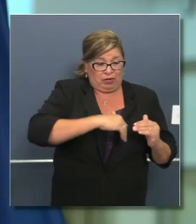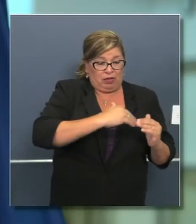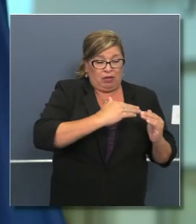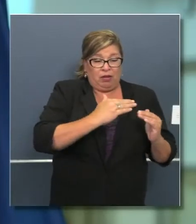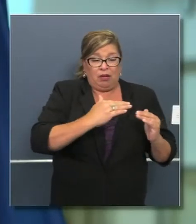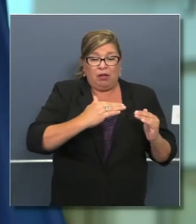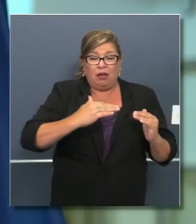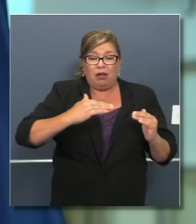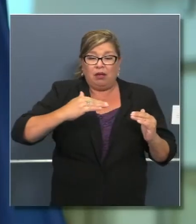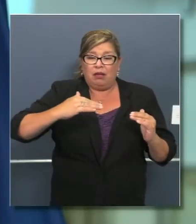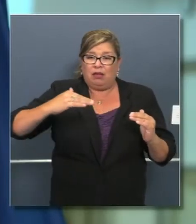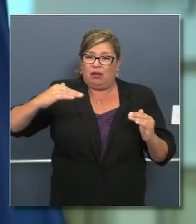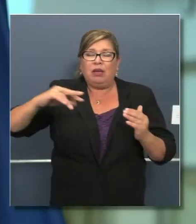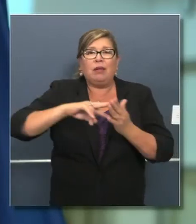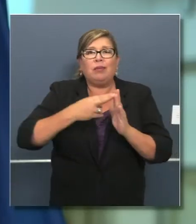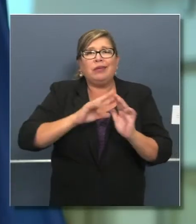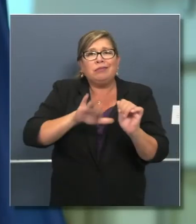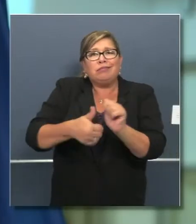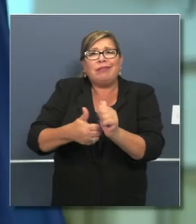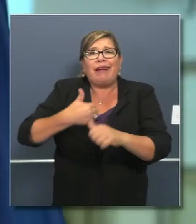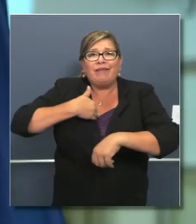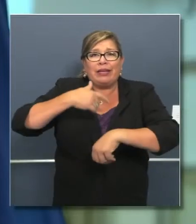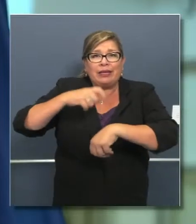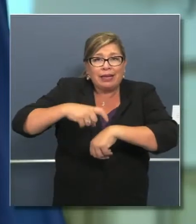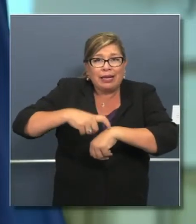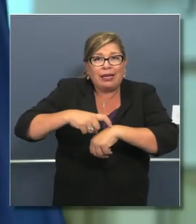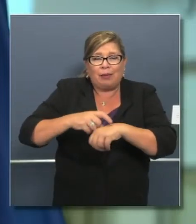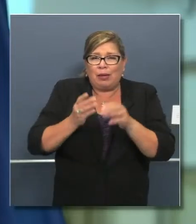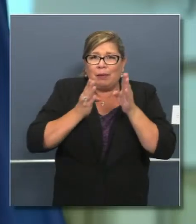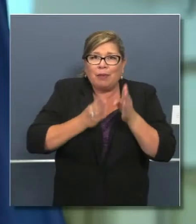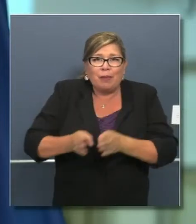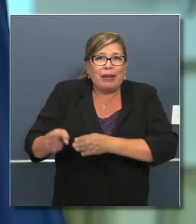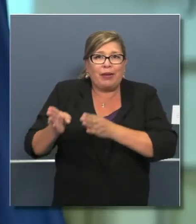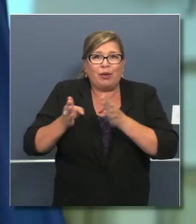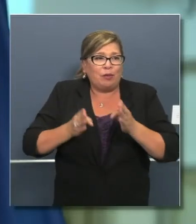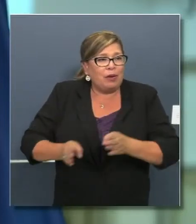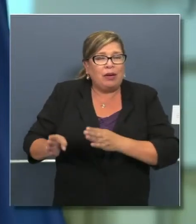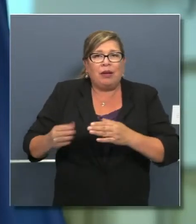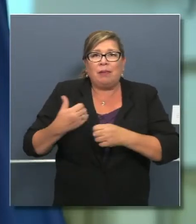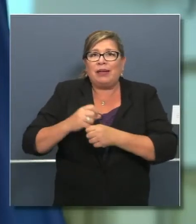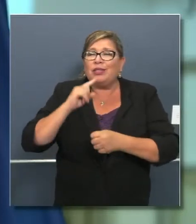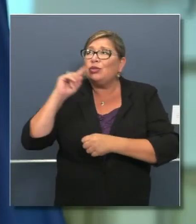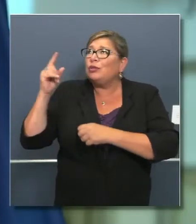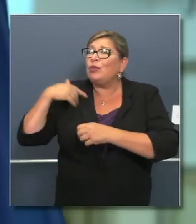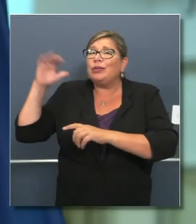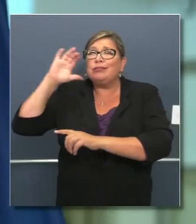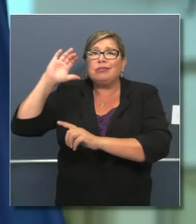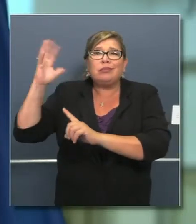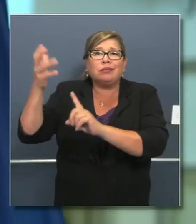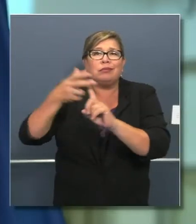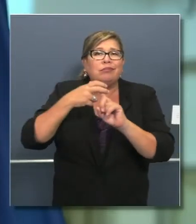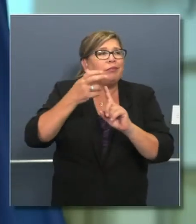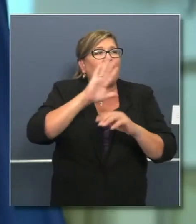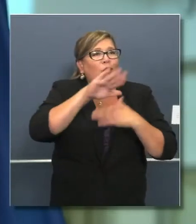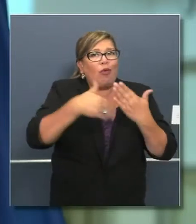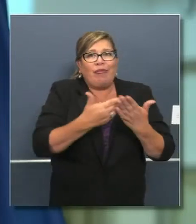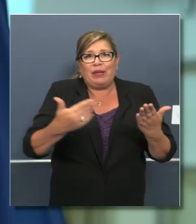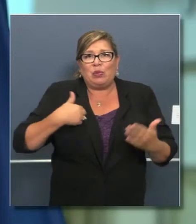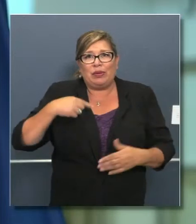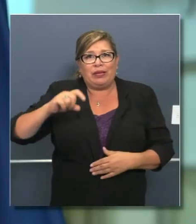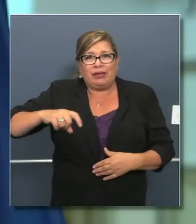so that we can absorb an increase in the total number of positive cases that may manifest and